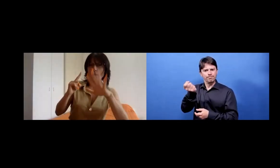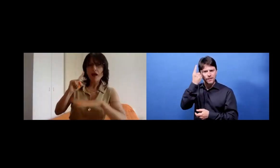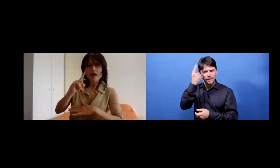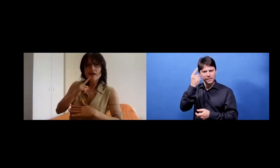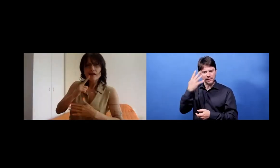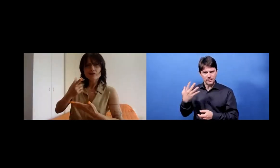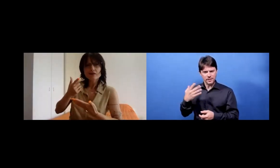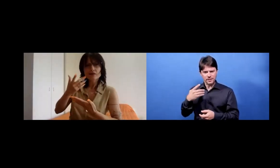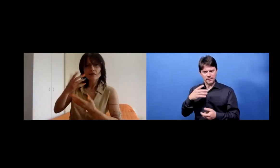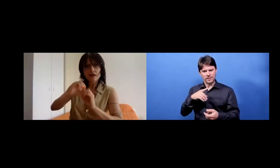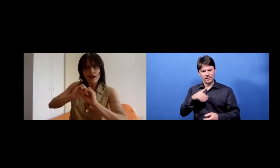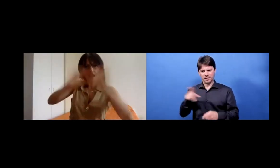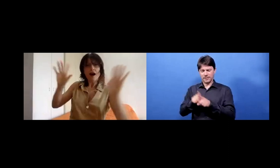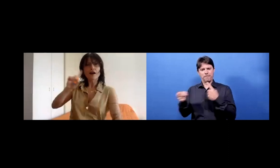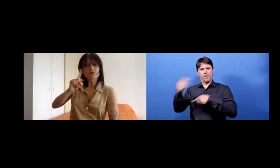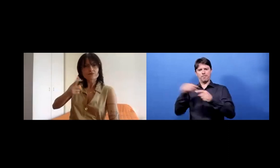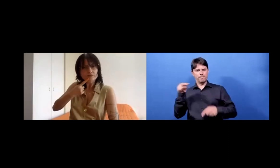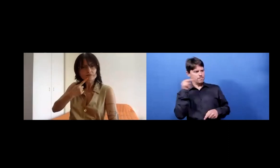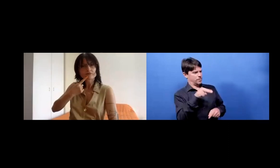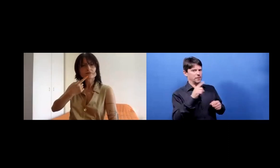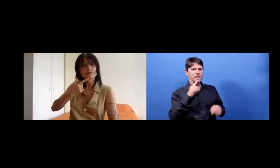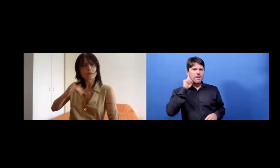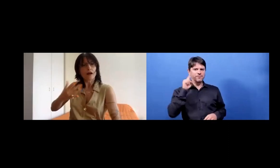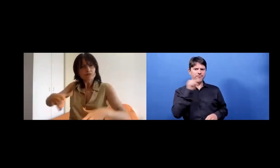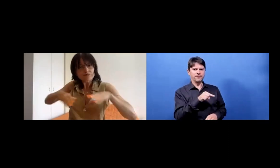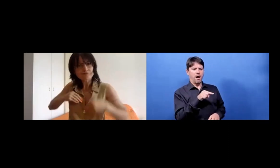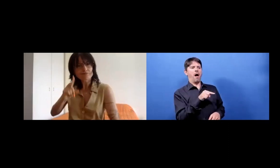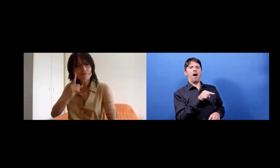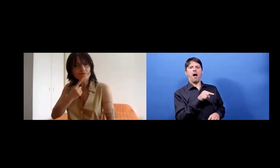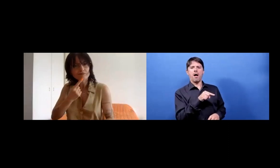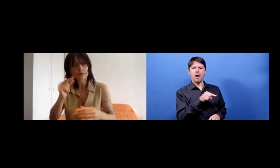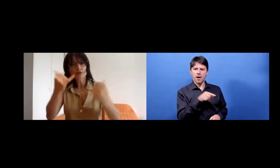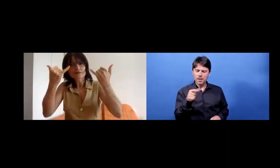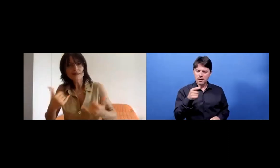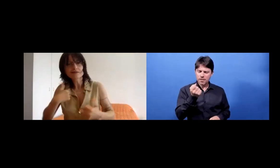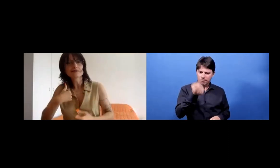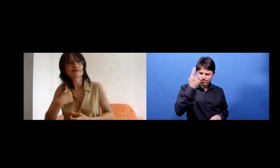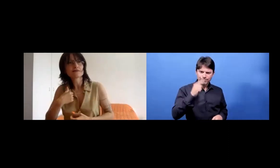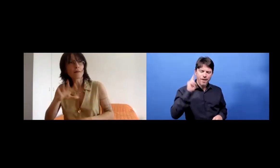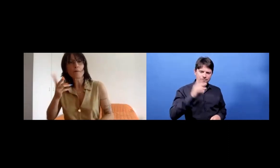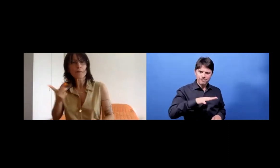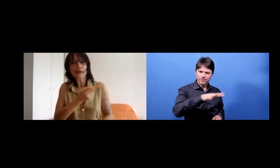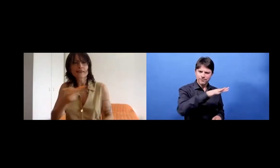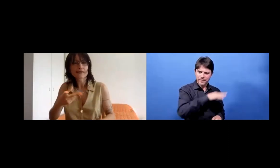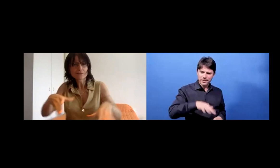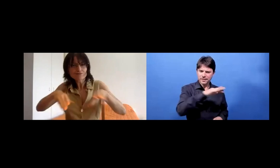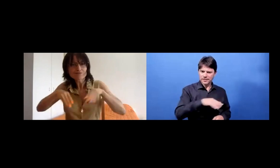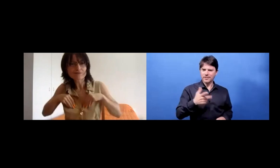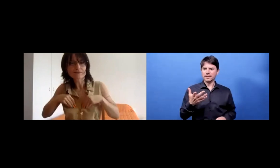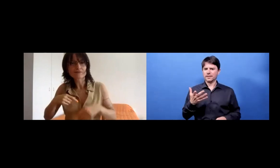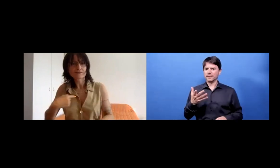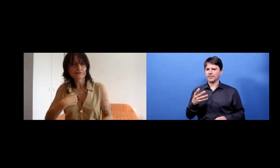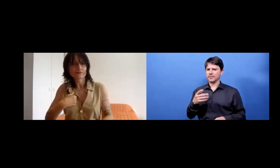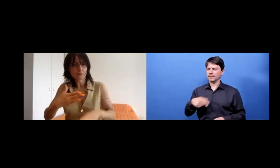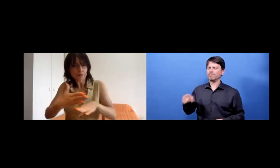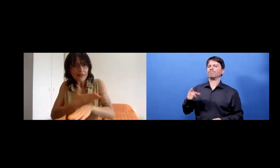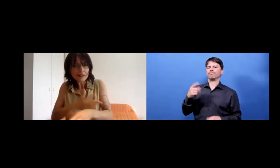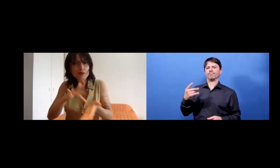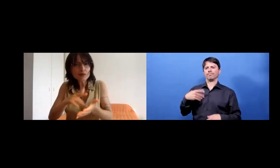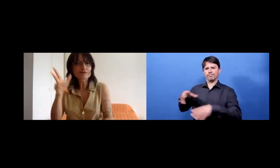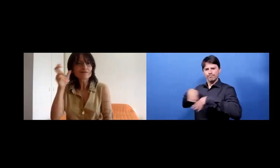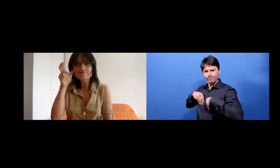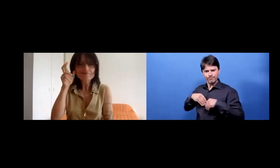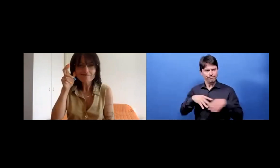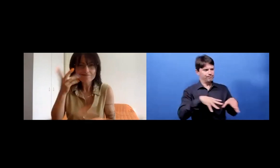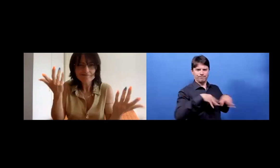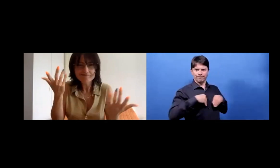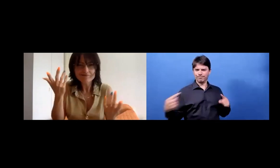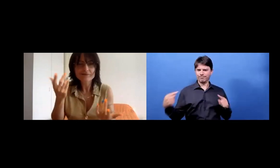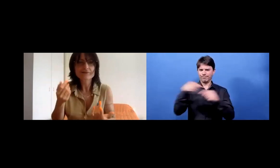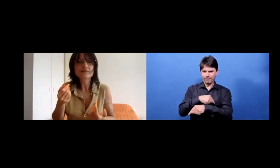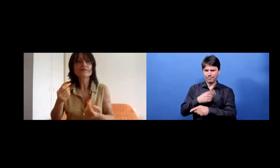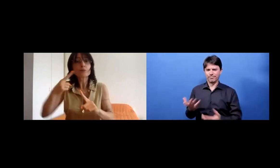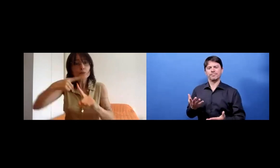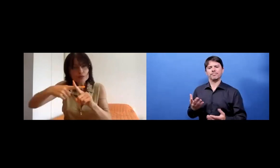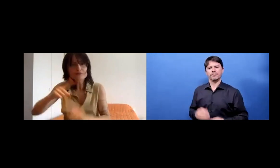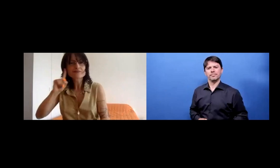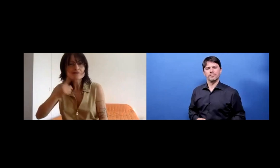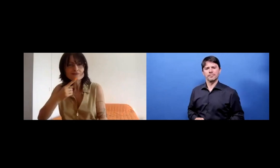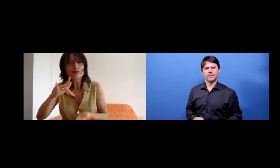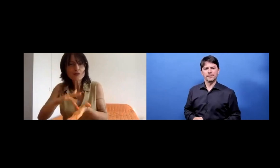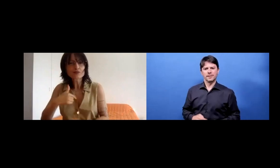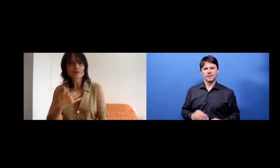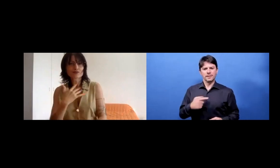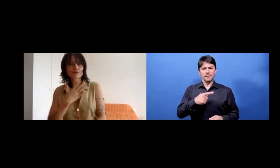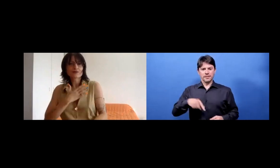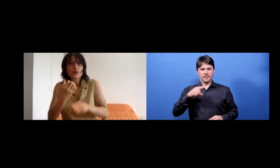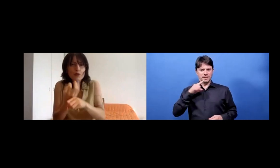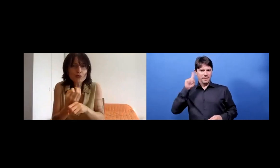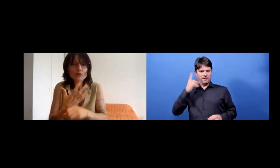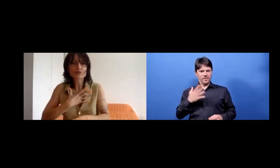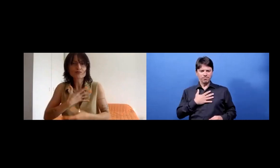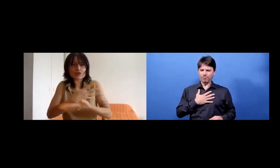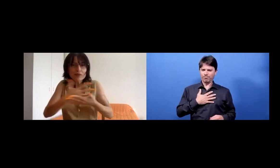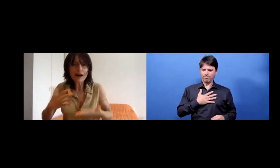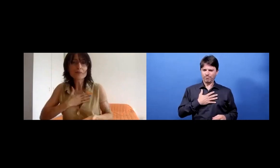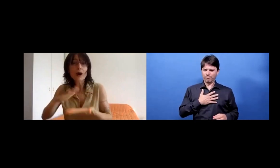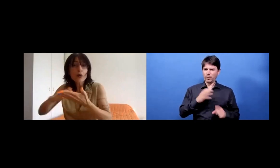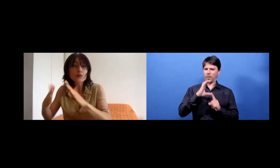My own view of what it means to be Deaf was enlightened by the view of disability or different views of disability.